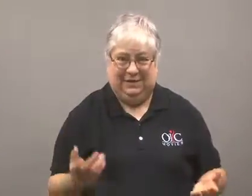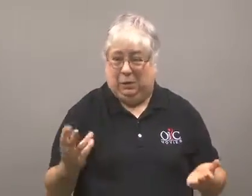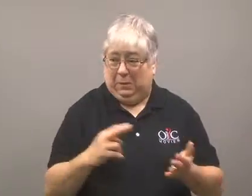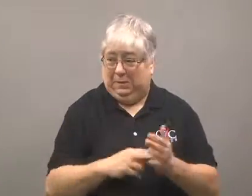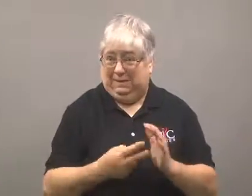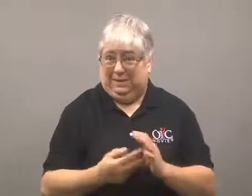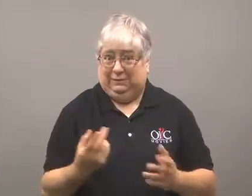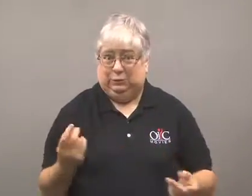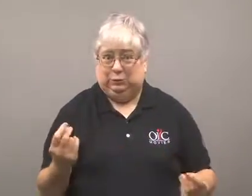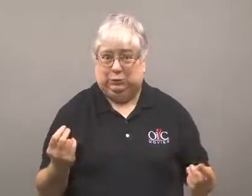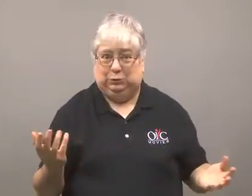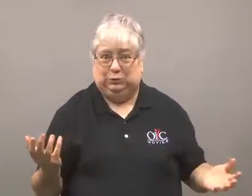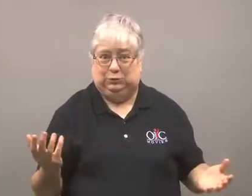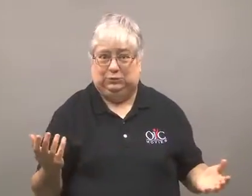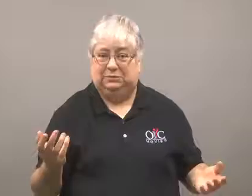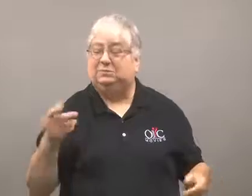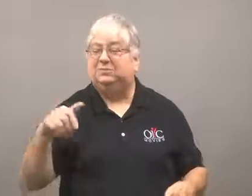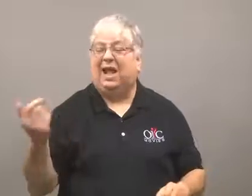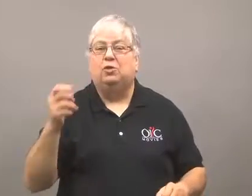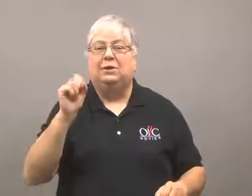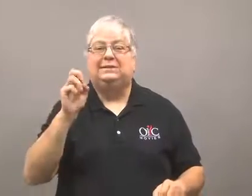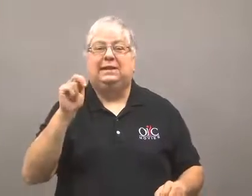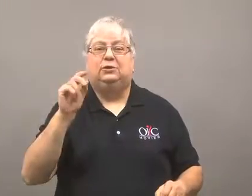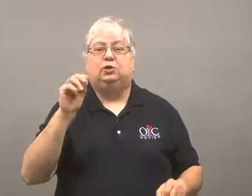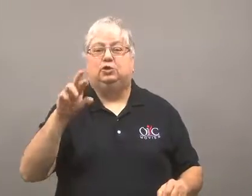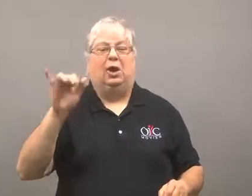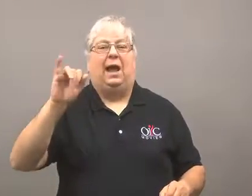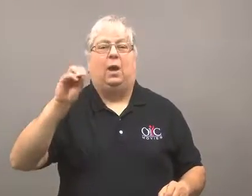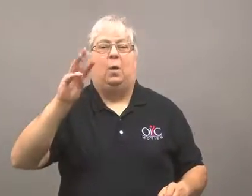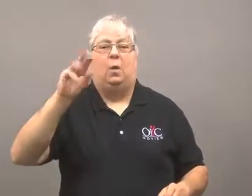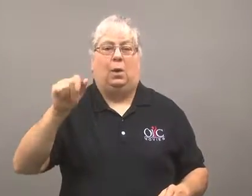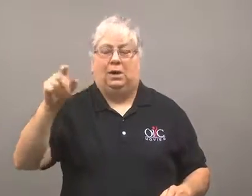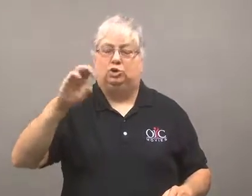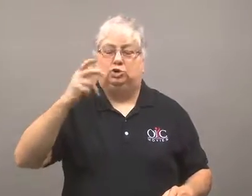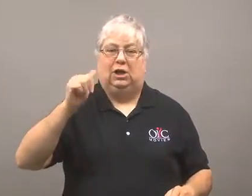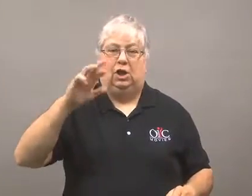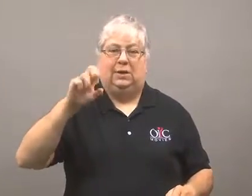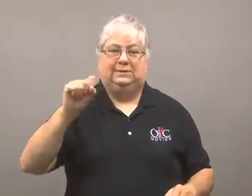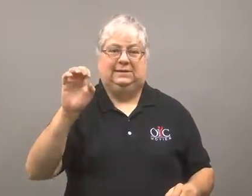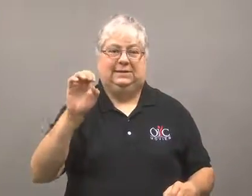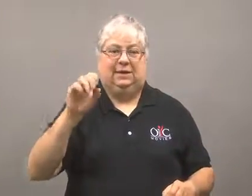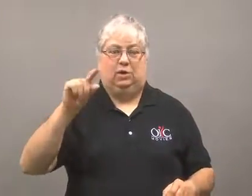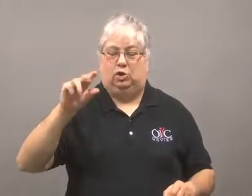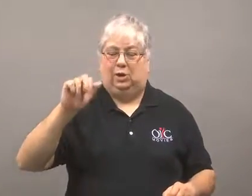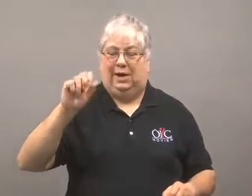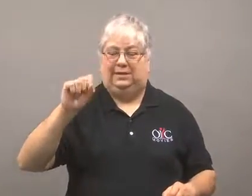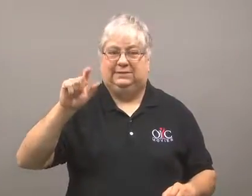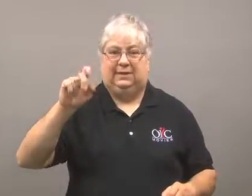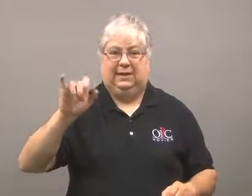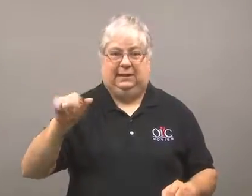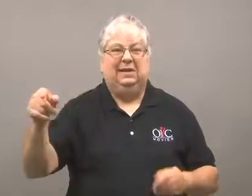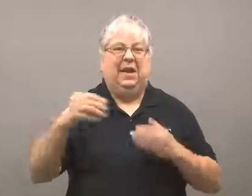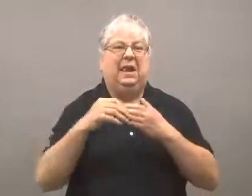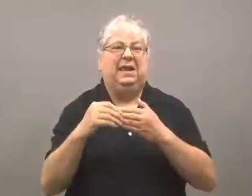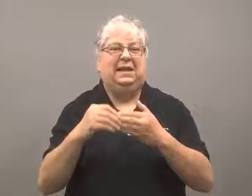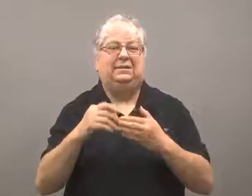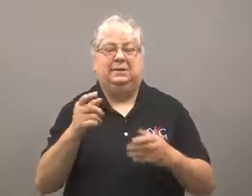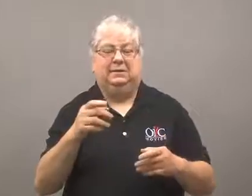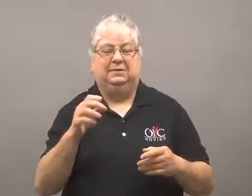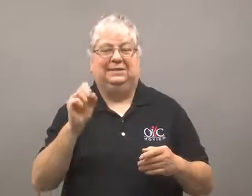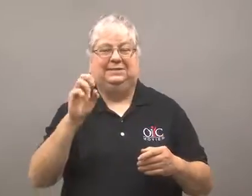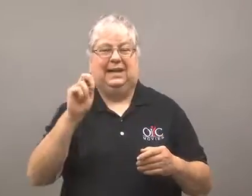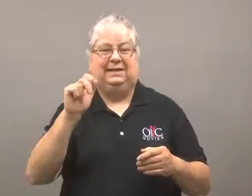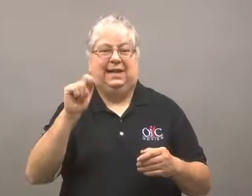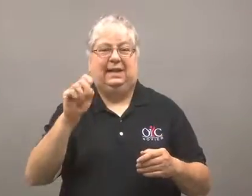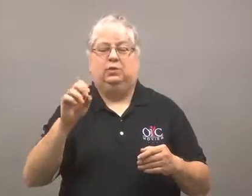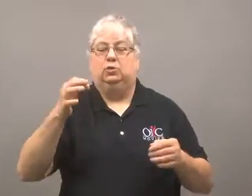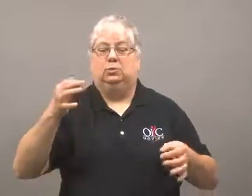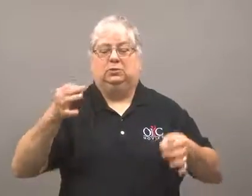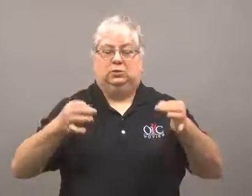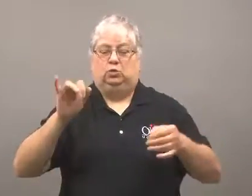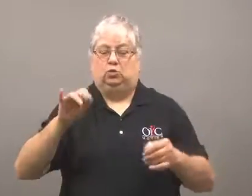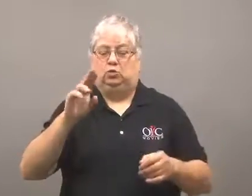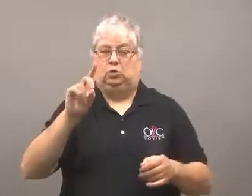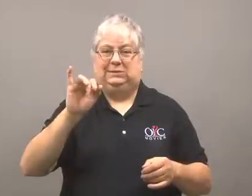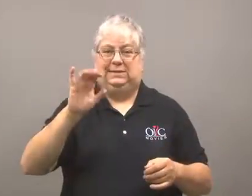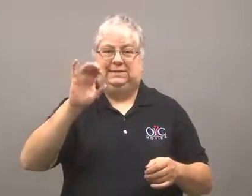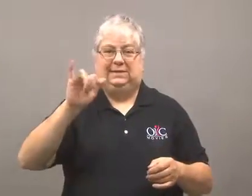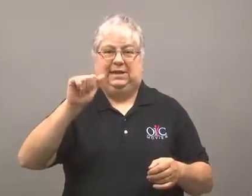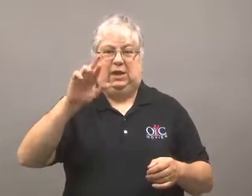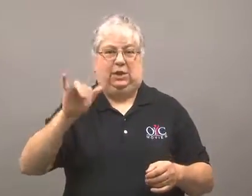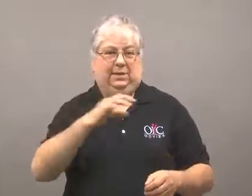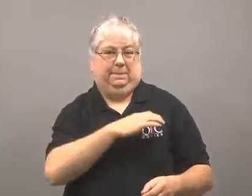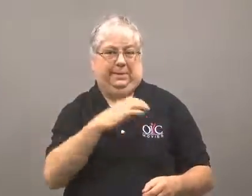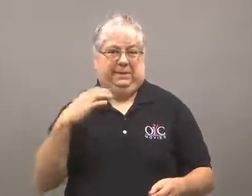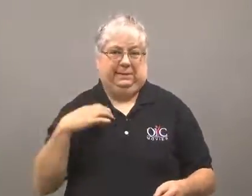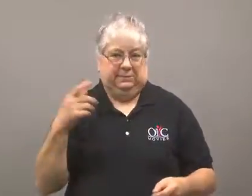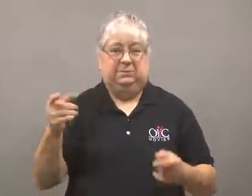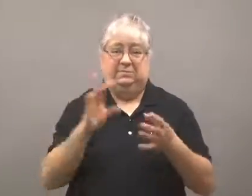Iowa Senator Charles E. Grassley chairs the Senate Judiciary Committee.